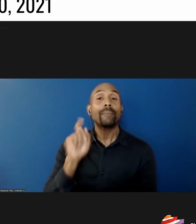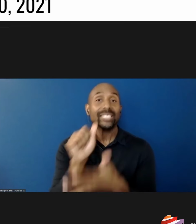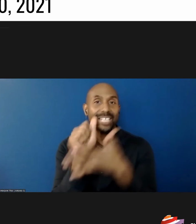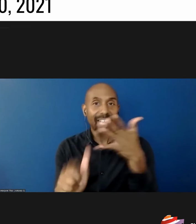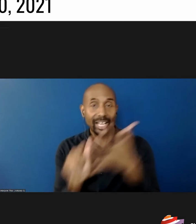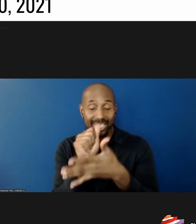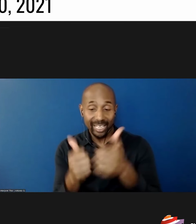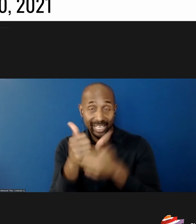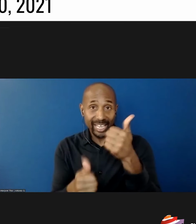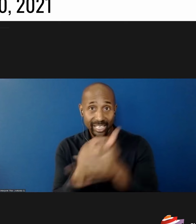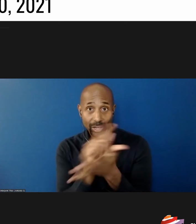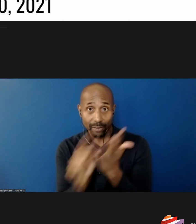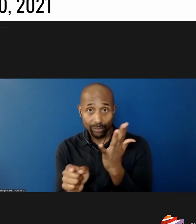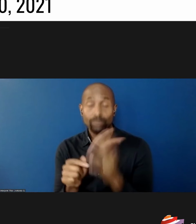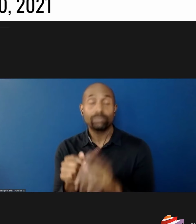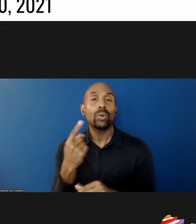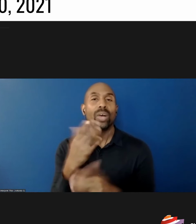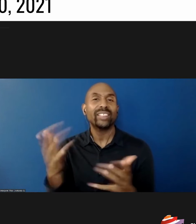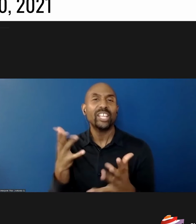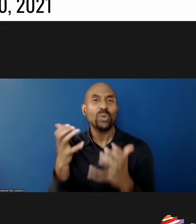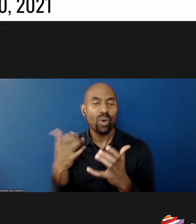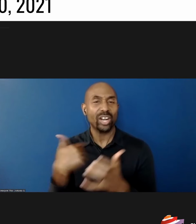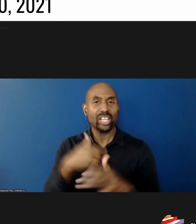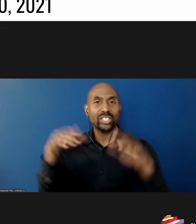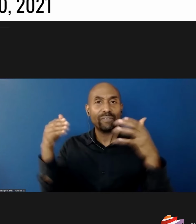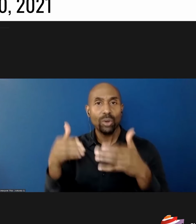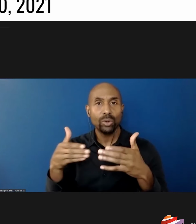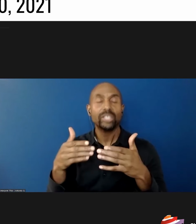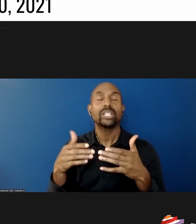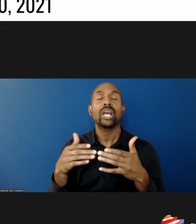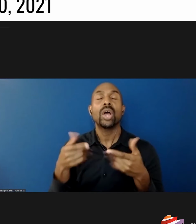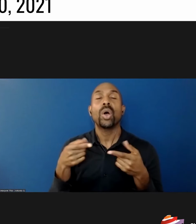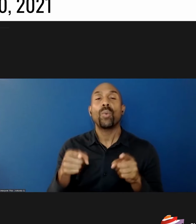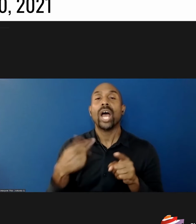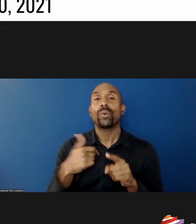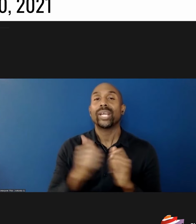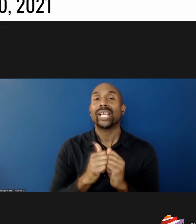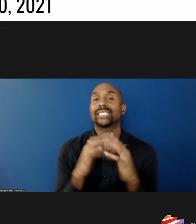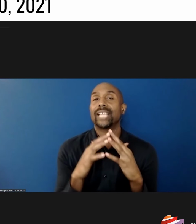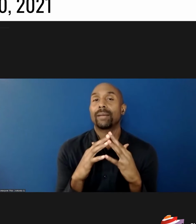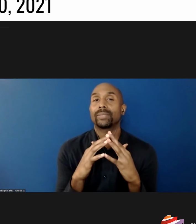disaster responses? I'm going to turn to Anita and then to Leroy.